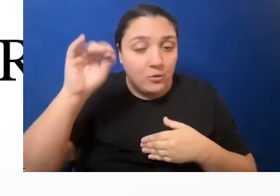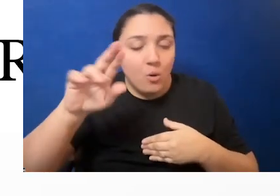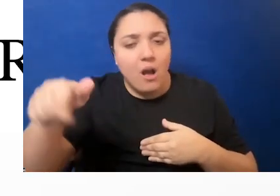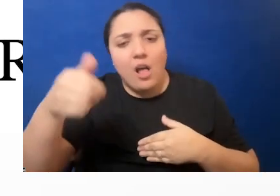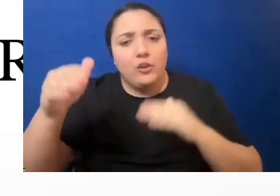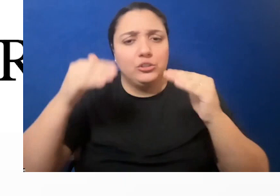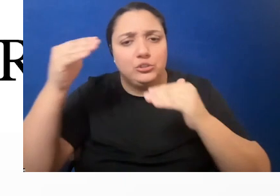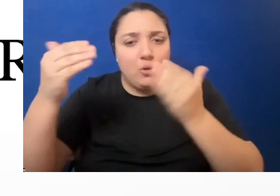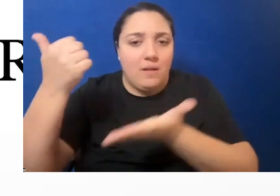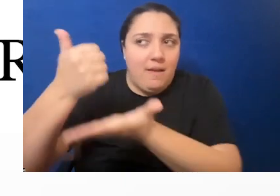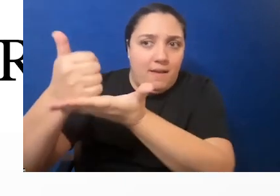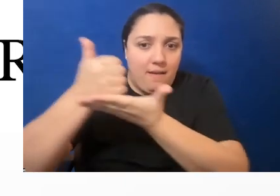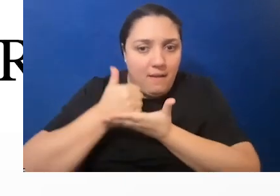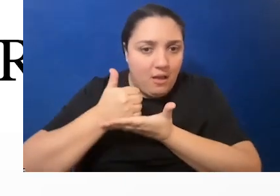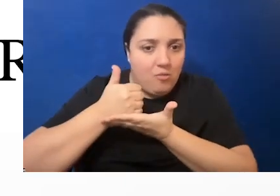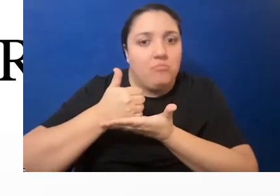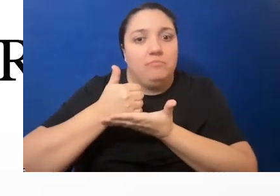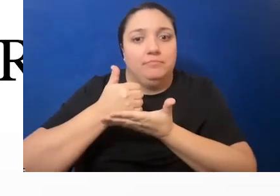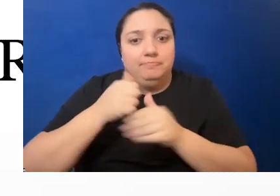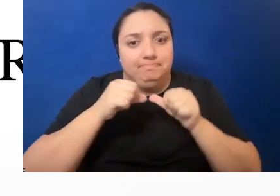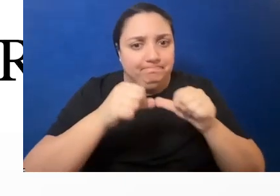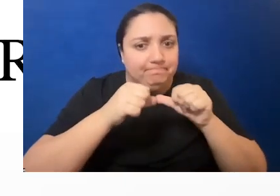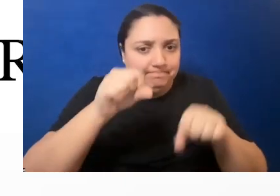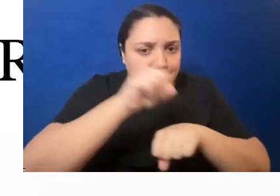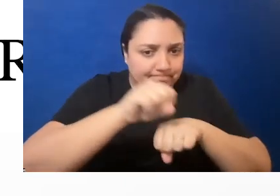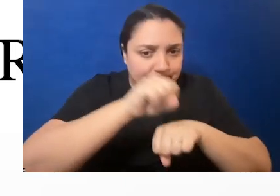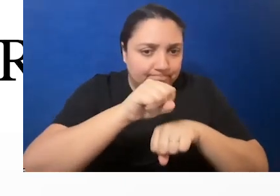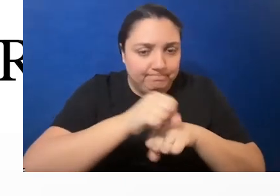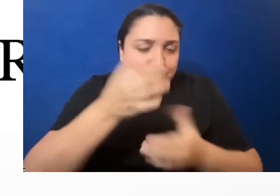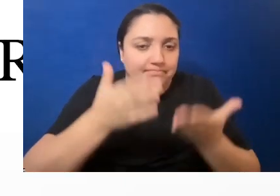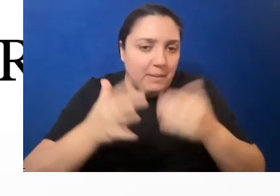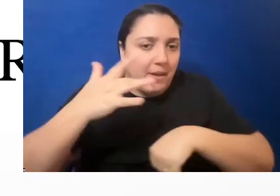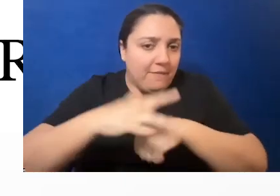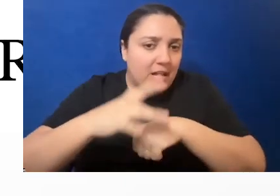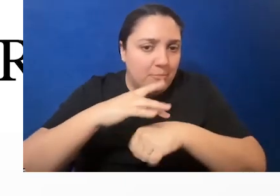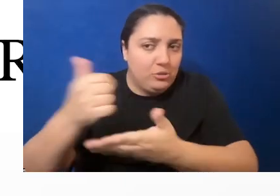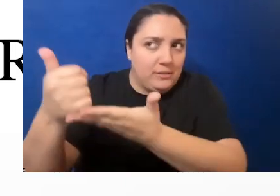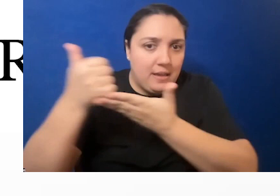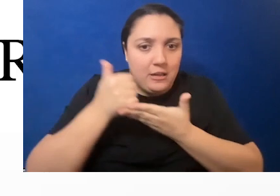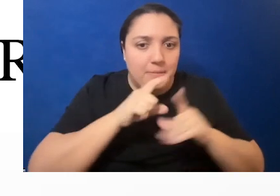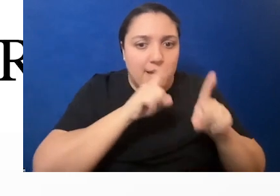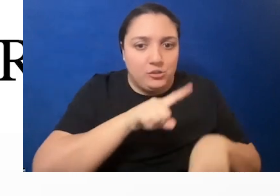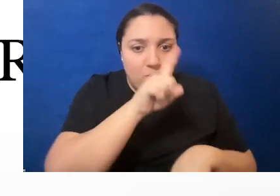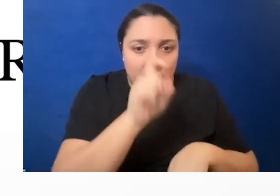ADULT TO HELP THEM STAY ON TASK AND ATTEND TO THE WORK THAT THEY WERE DOING. MAYBE THEY COULD ANSWER QUESTIONS.